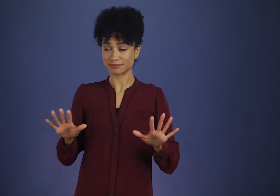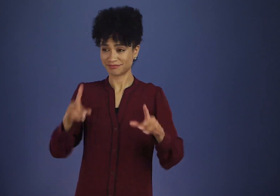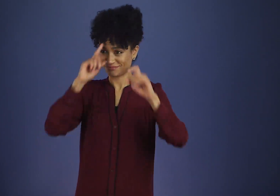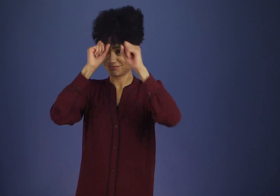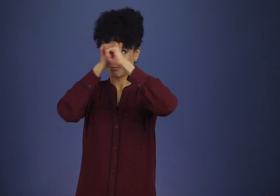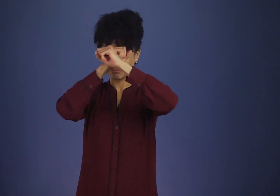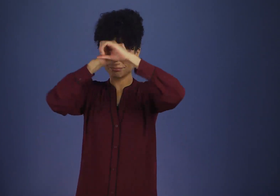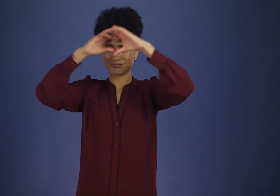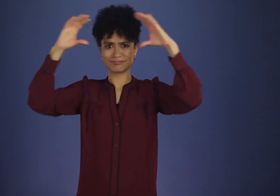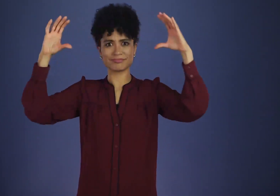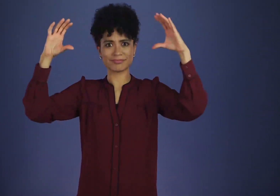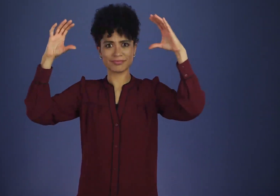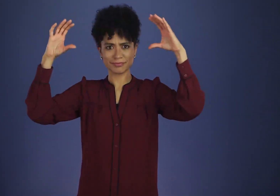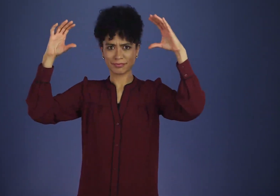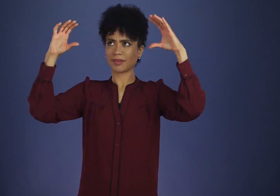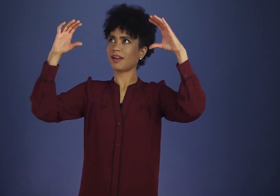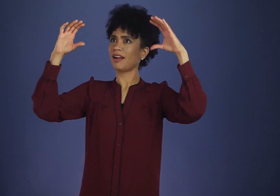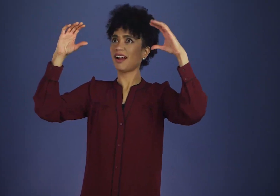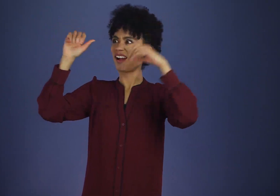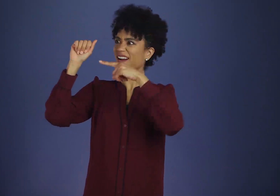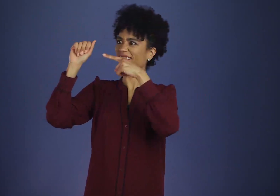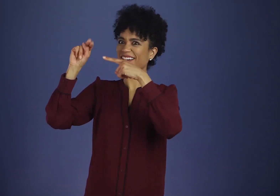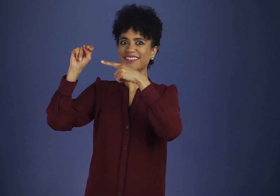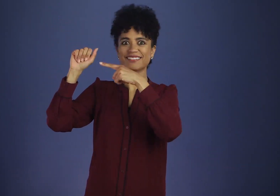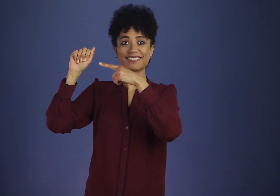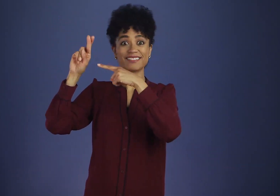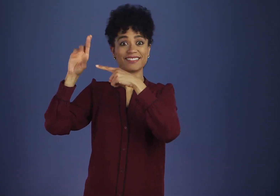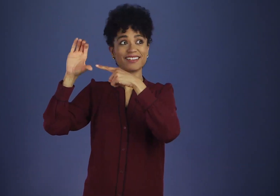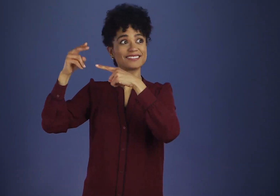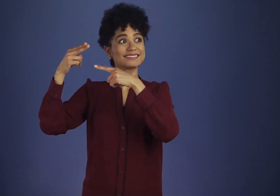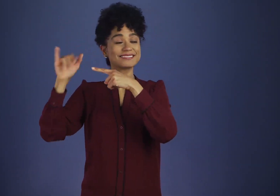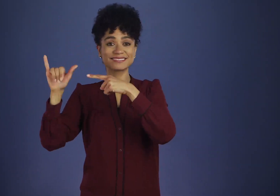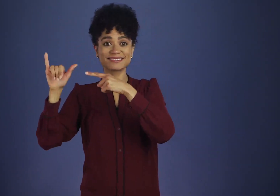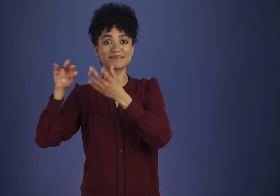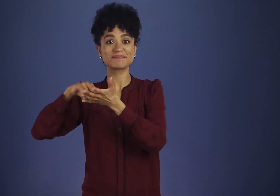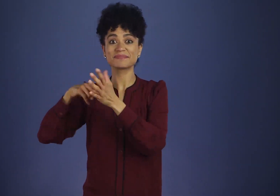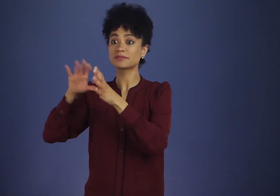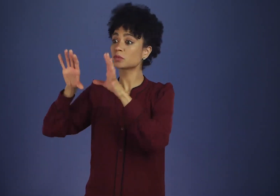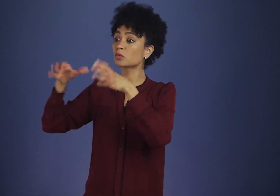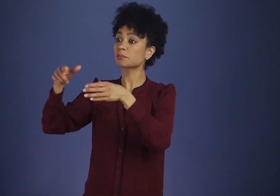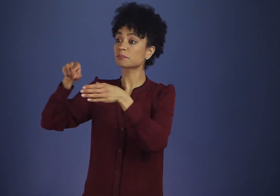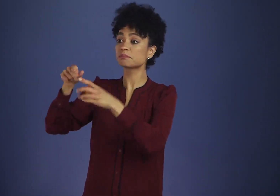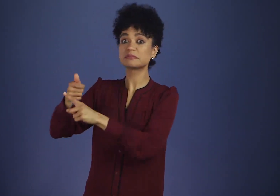To many minds all this liberty for the individual spells sheer anarchy.